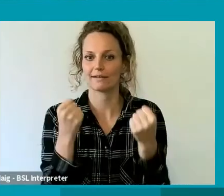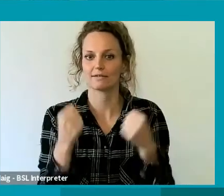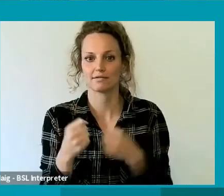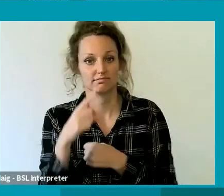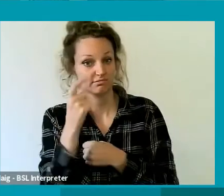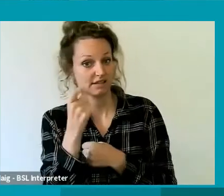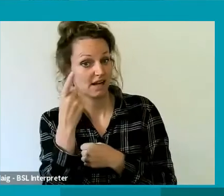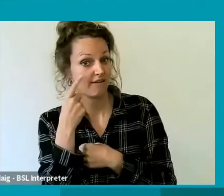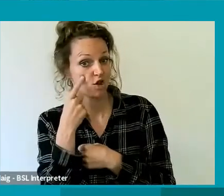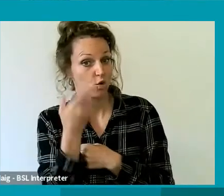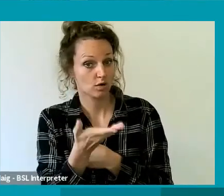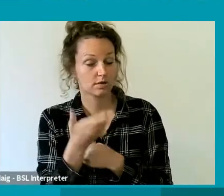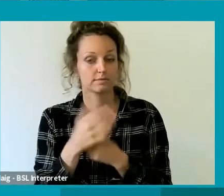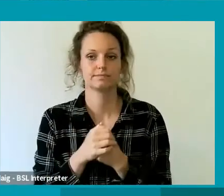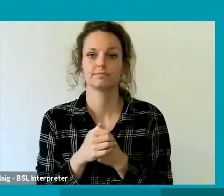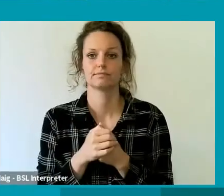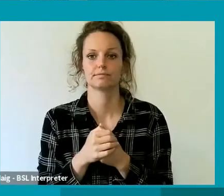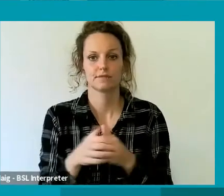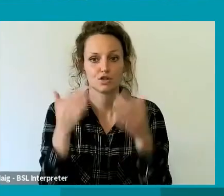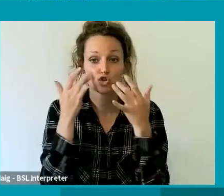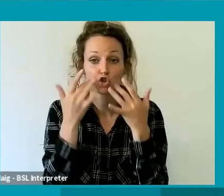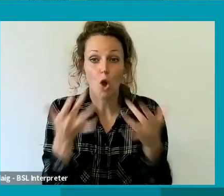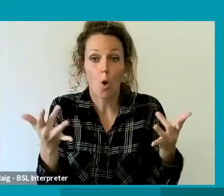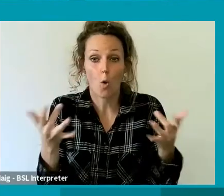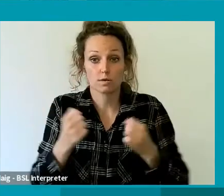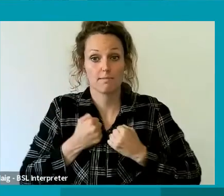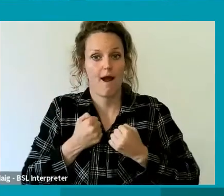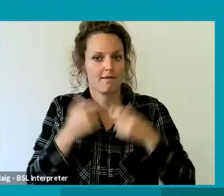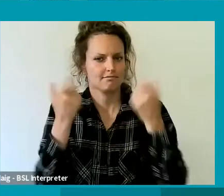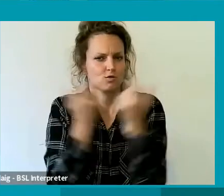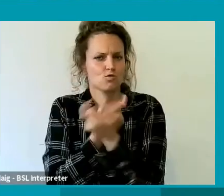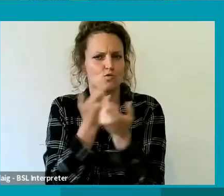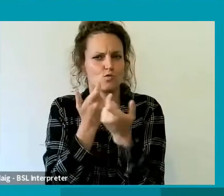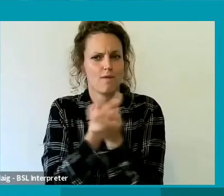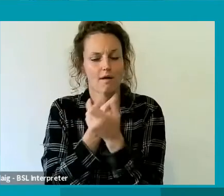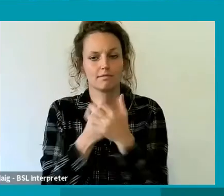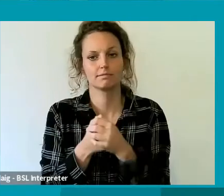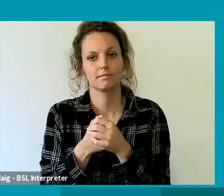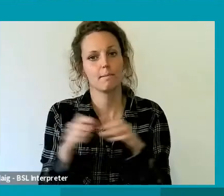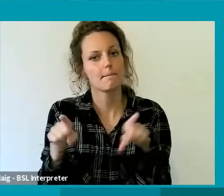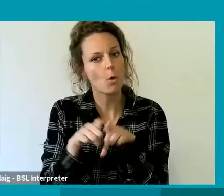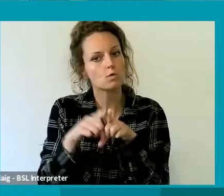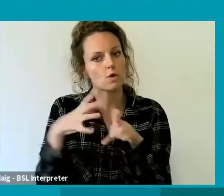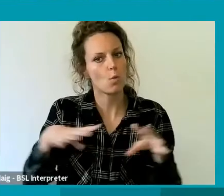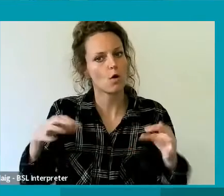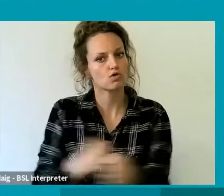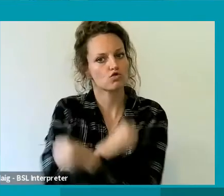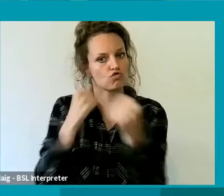But it demonstrates my sense of humor, but I'm also trying to get a really strong message across